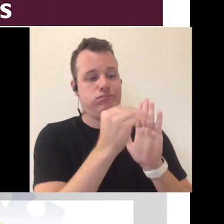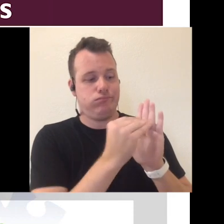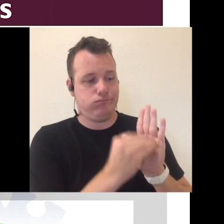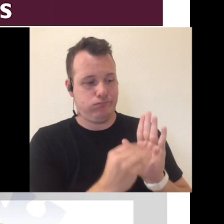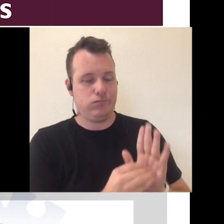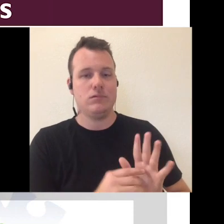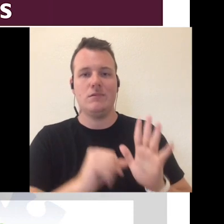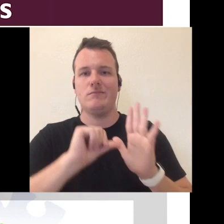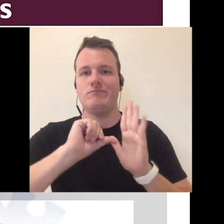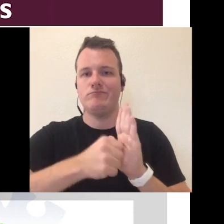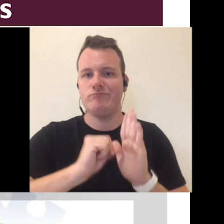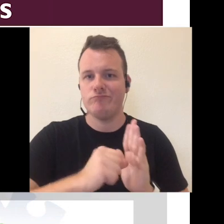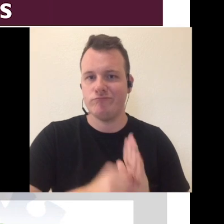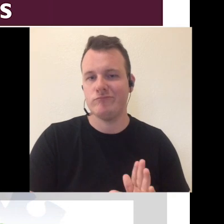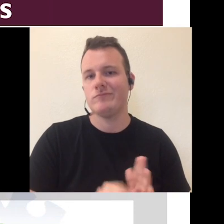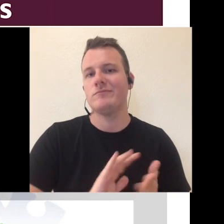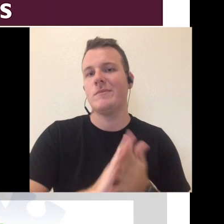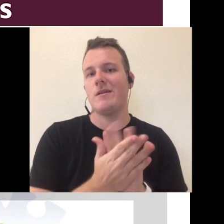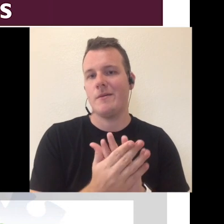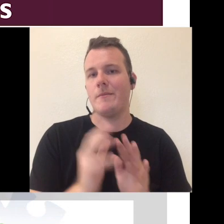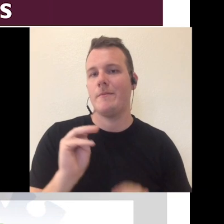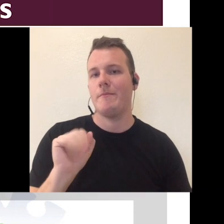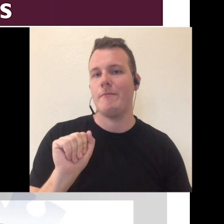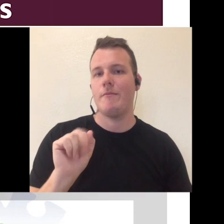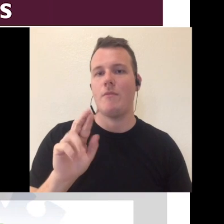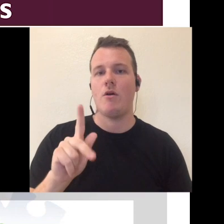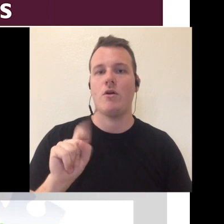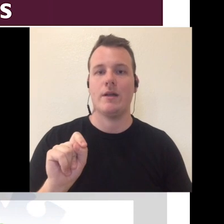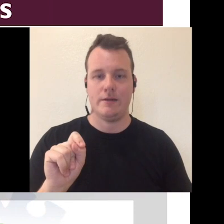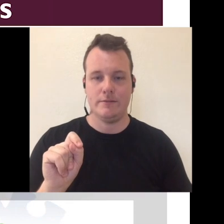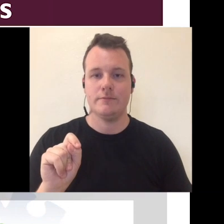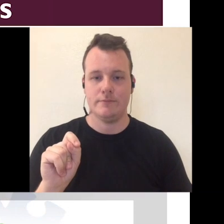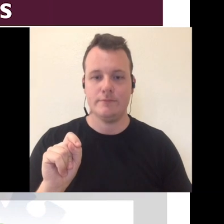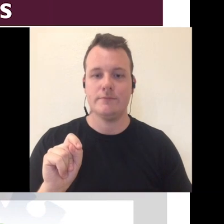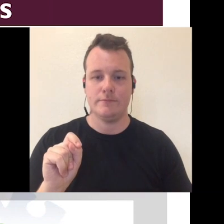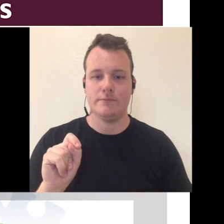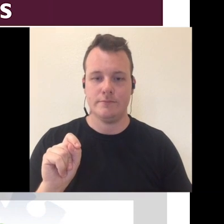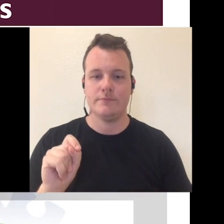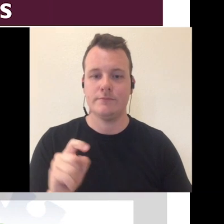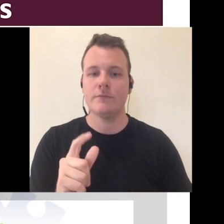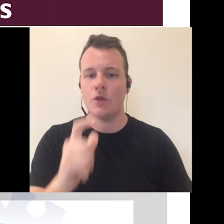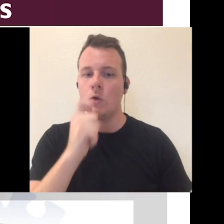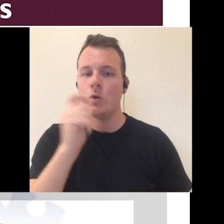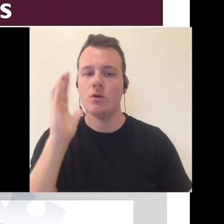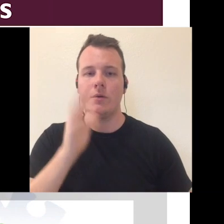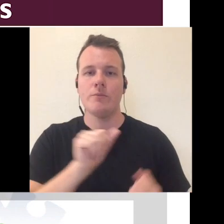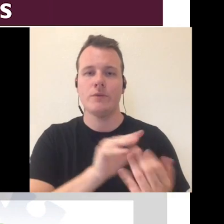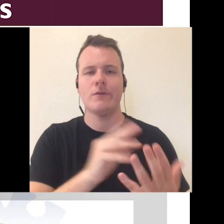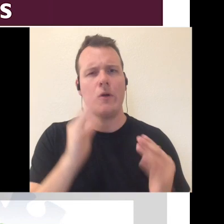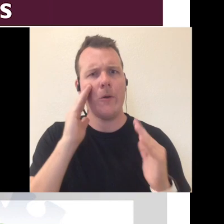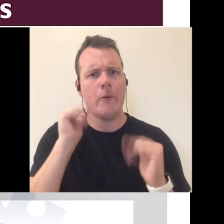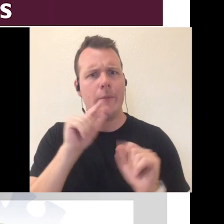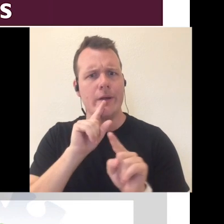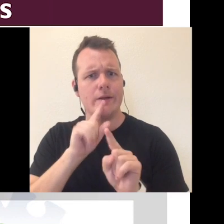drill those things down into a a market that you're going to be going after, so